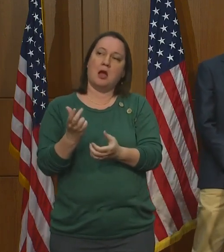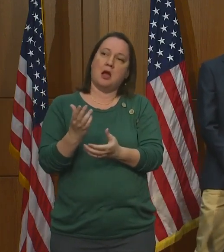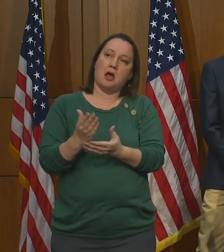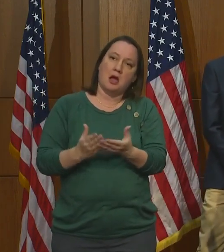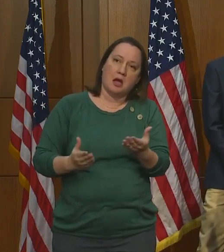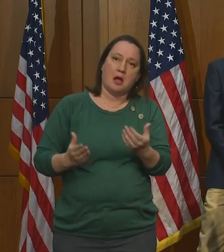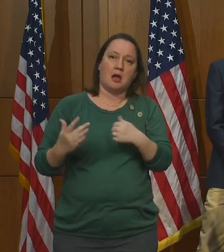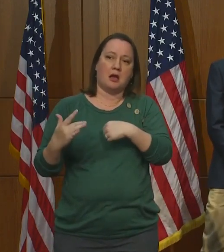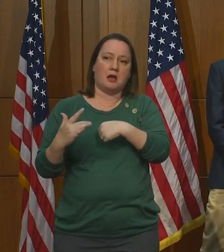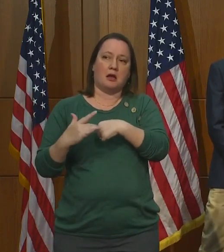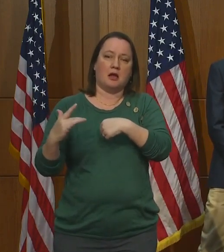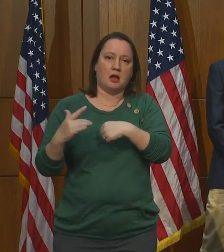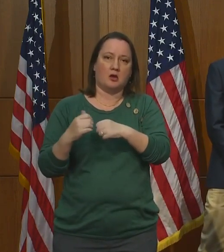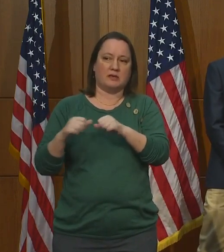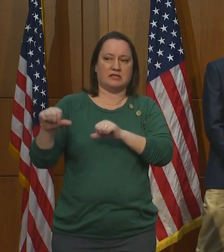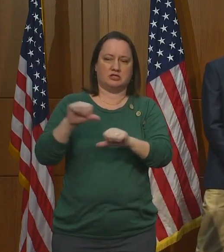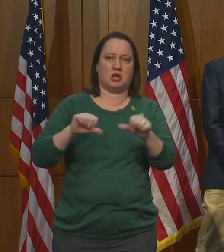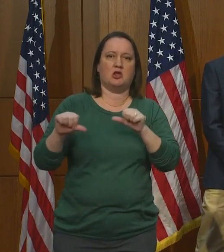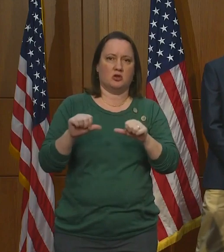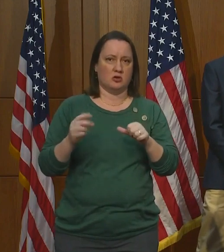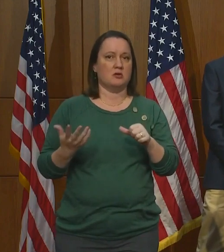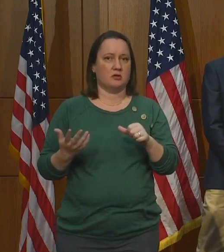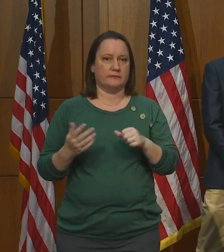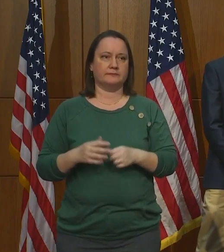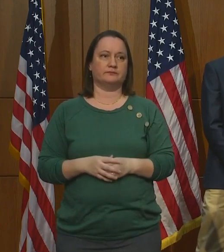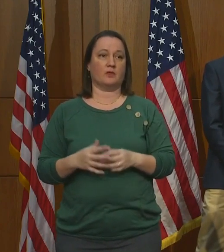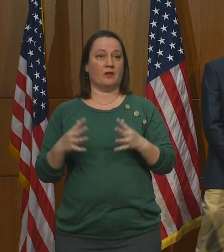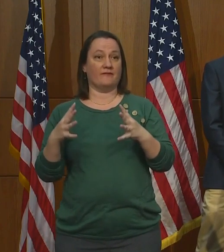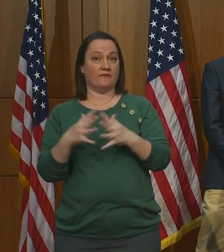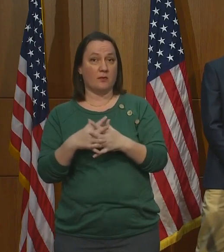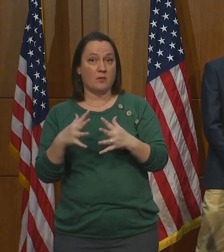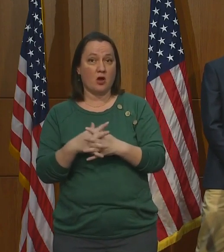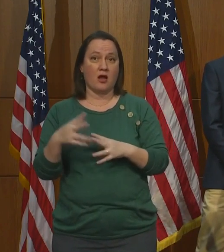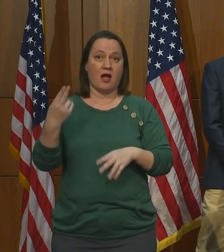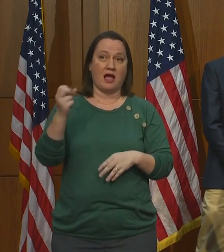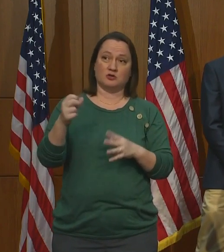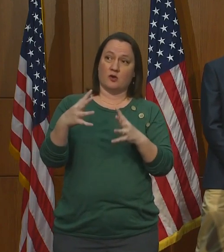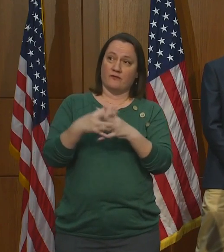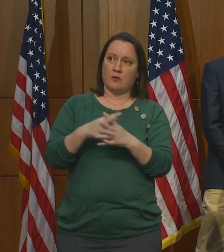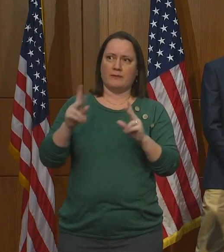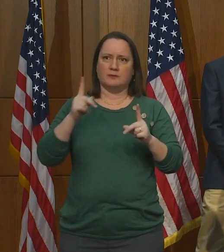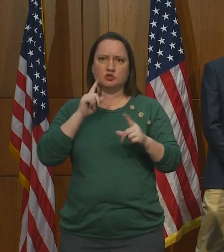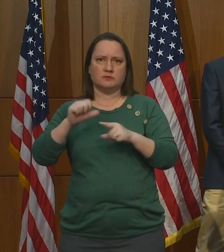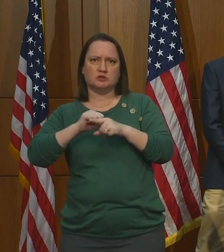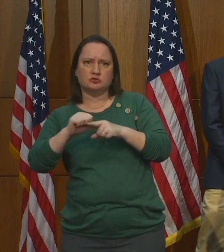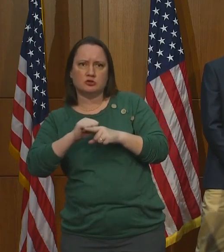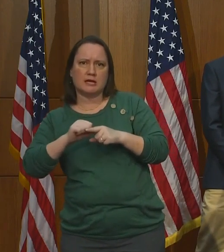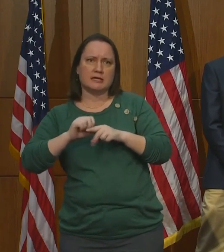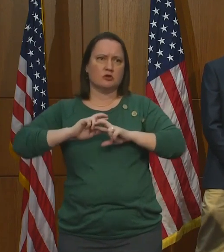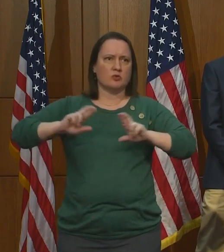ALL. OBSERVE BASE BAT. THAT'S A-